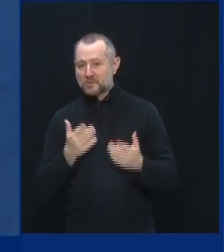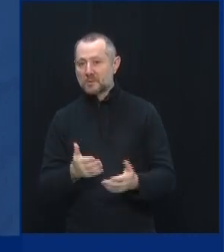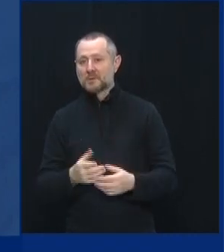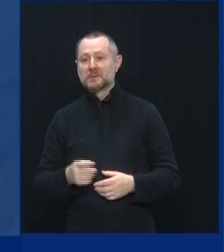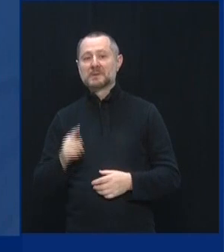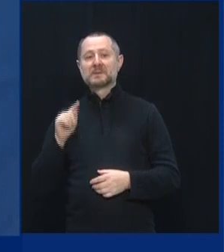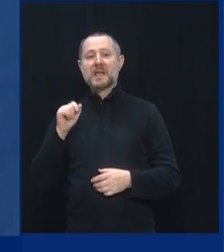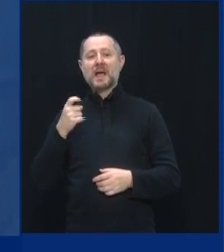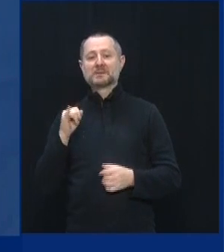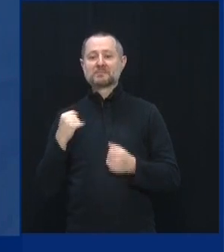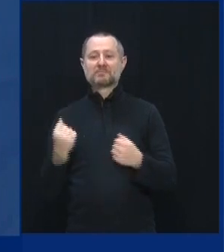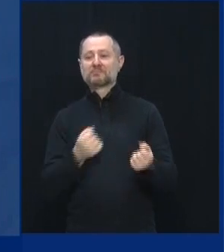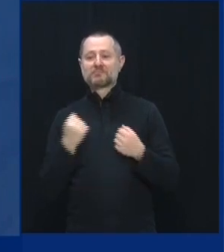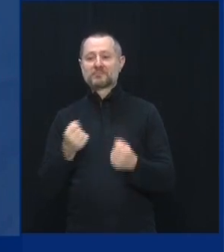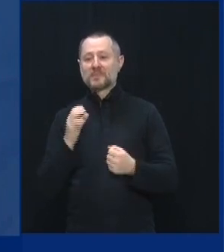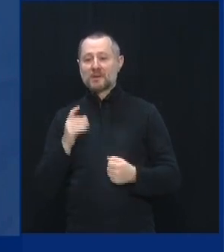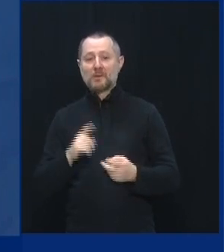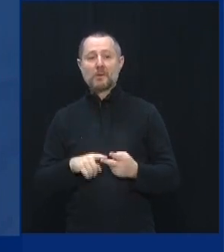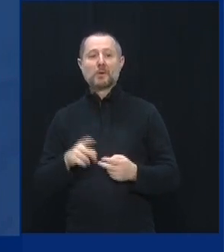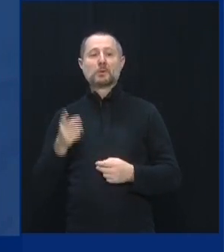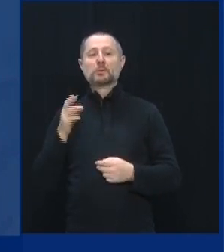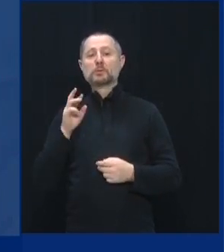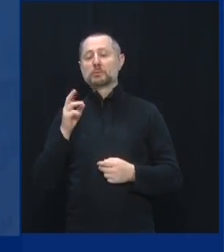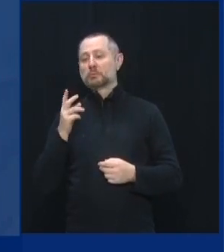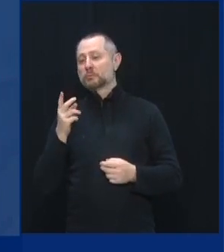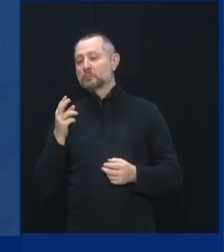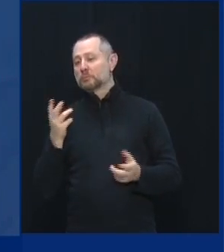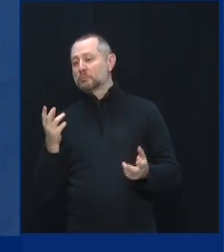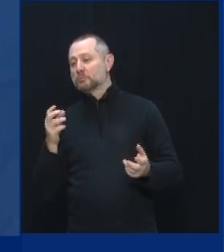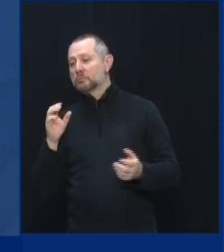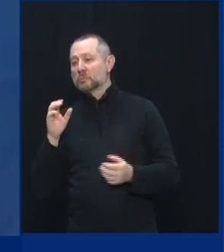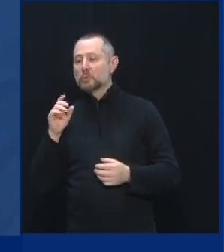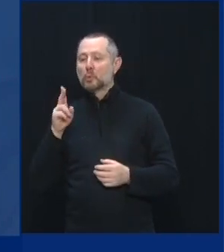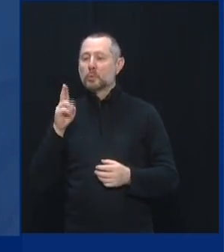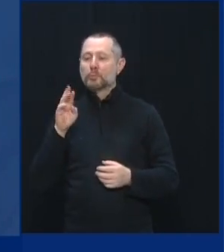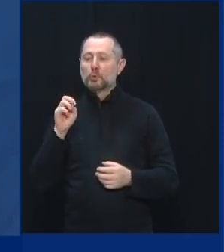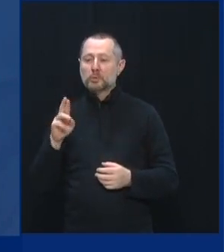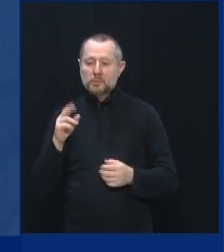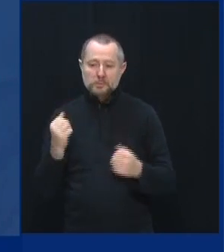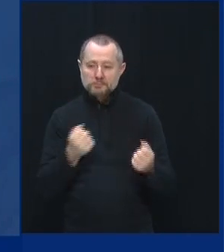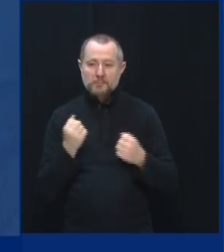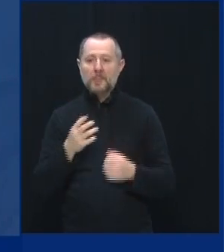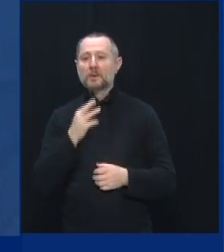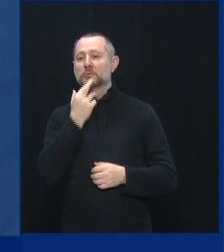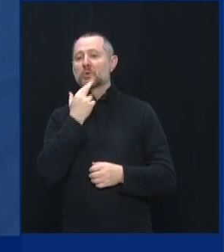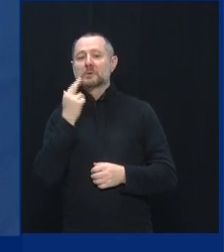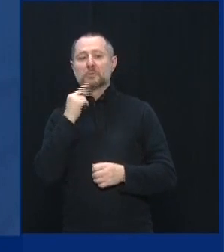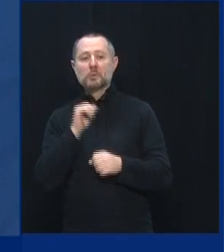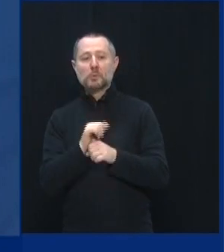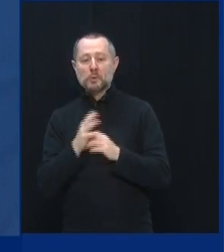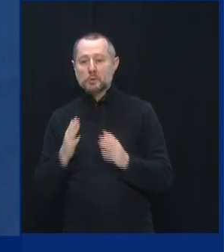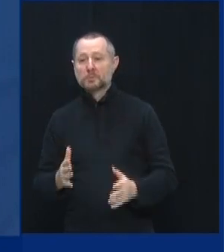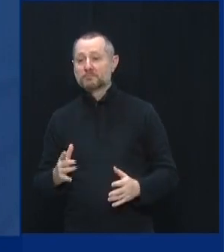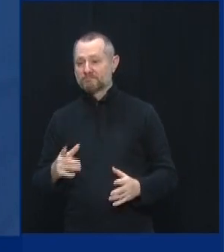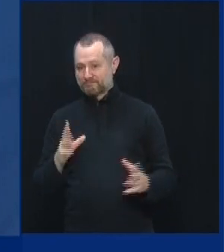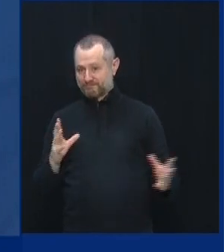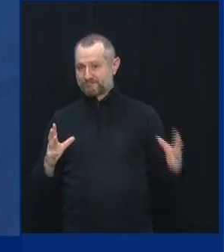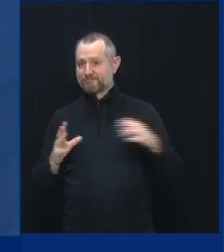ADD DEVELOPMENTALLY DISABLED FACILITIES, IF THEY WANT TO ADD TAXI DRIVERS, UBER DRIVERS,